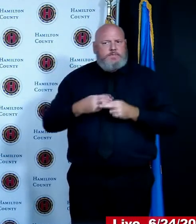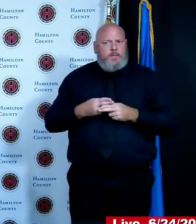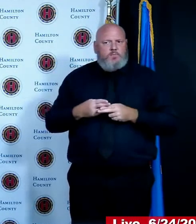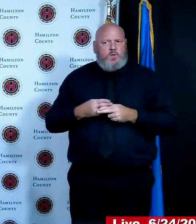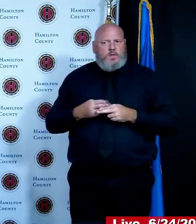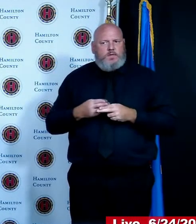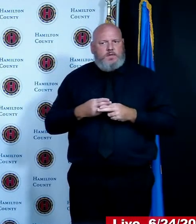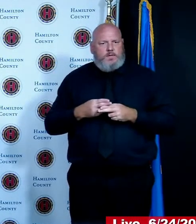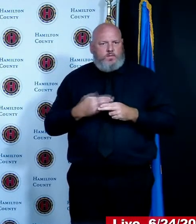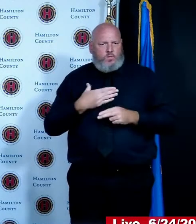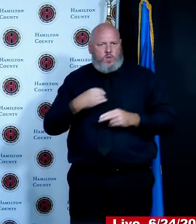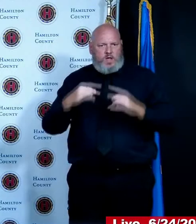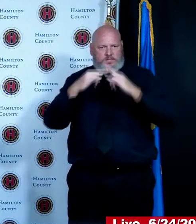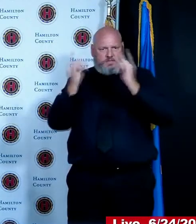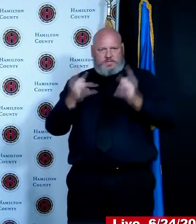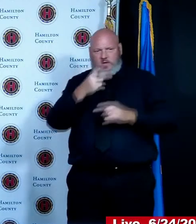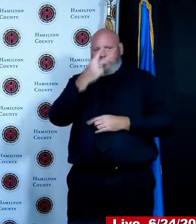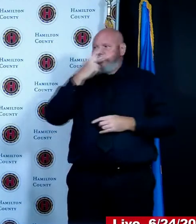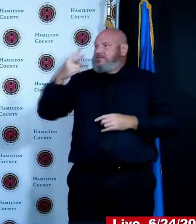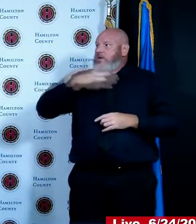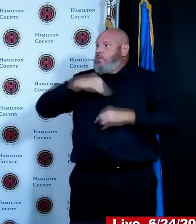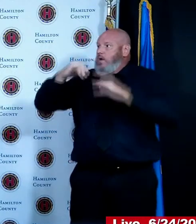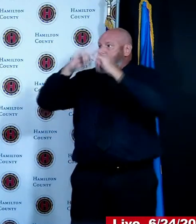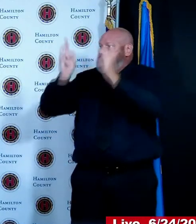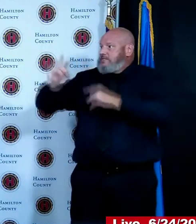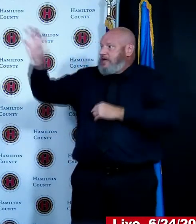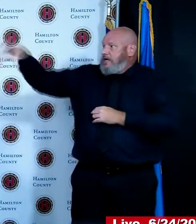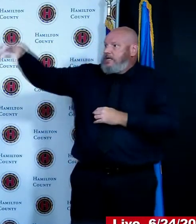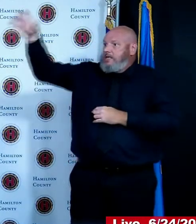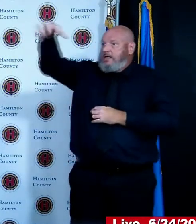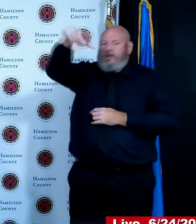that we can make sure that everybody knows where to get those tests and